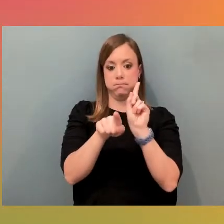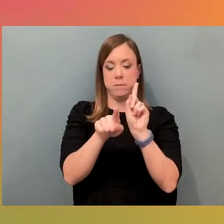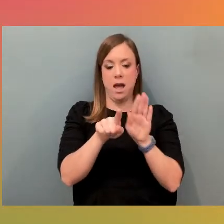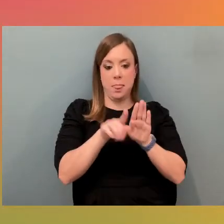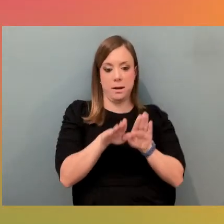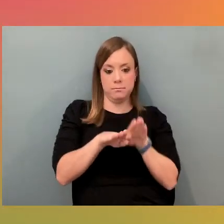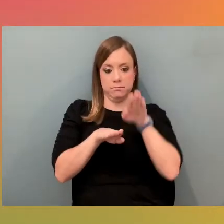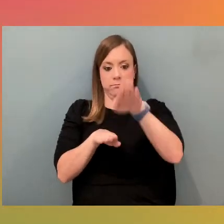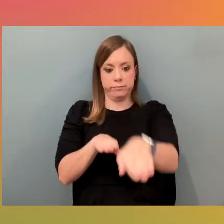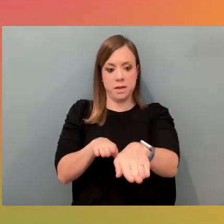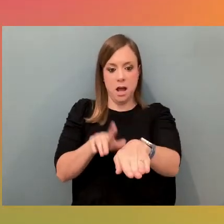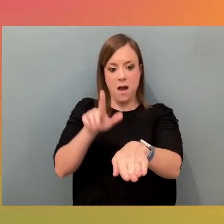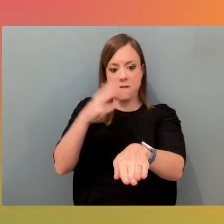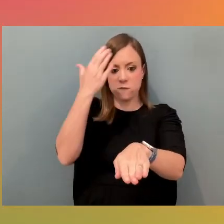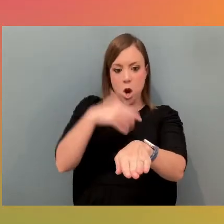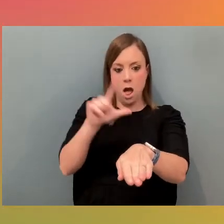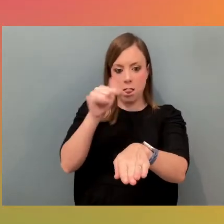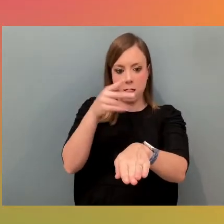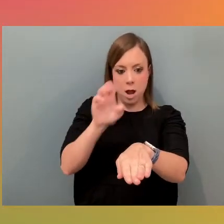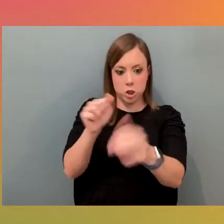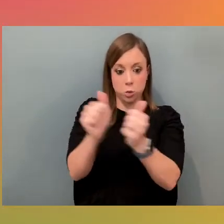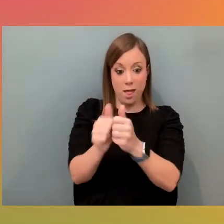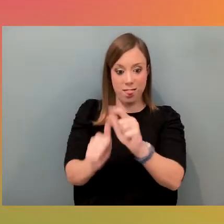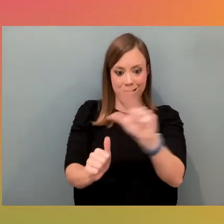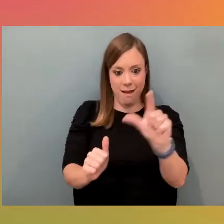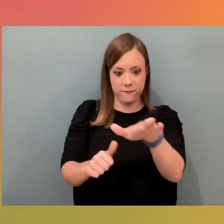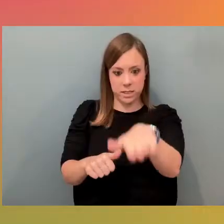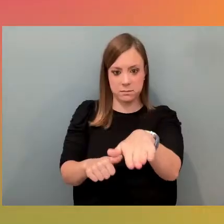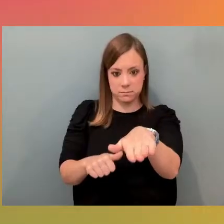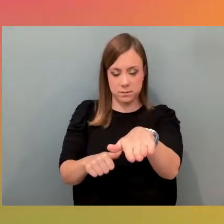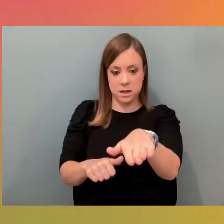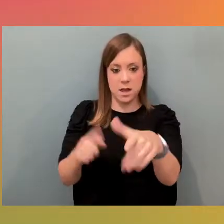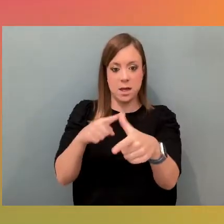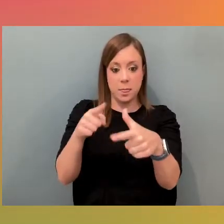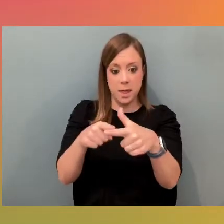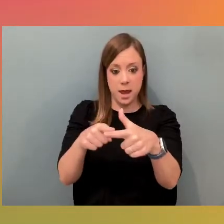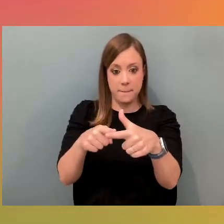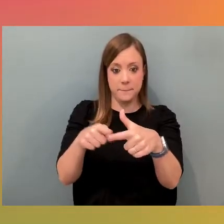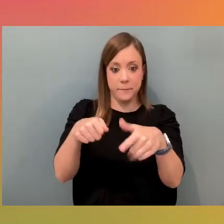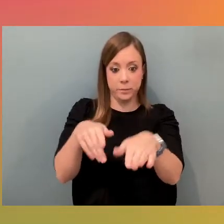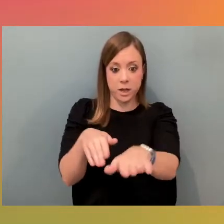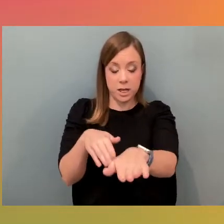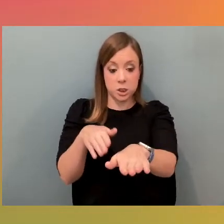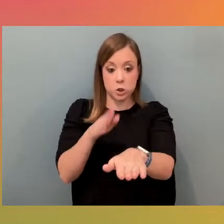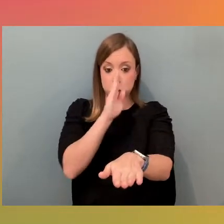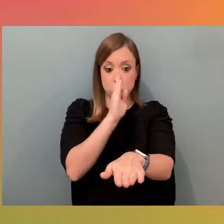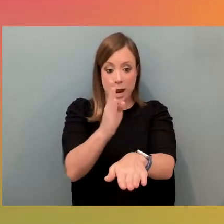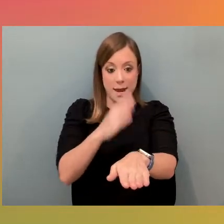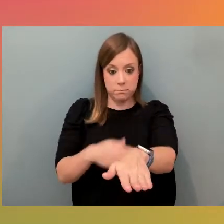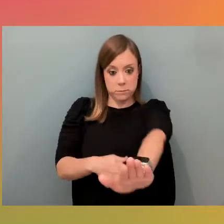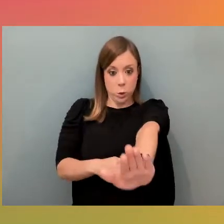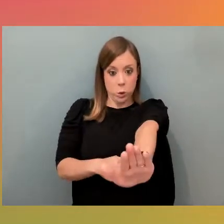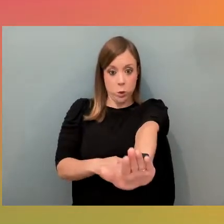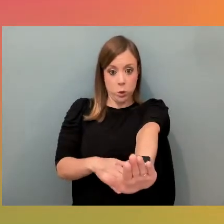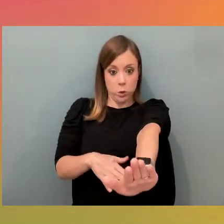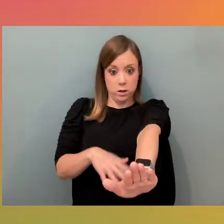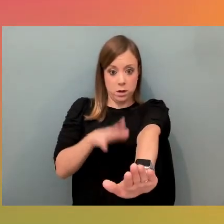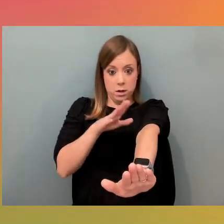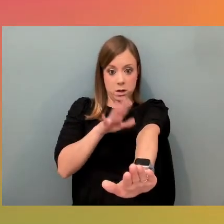IN. AND STEP YOUR FOOT ALL THE WAY FORWARD INTO A LUNG. ENHAIL TO OPEN THE HEART